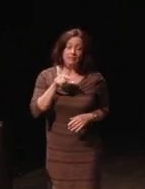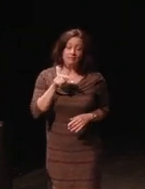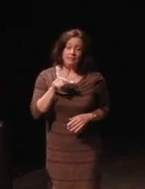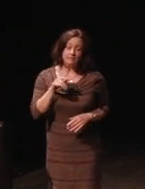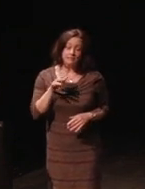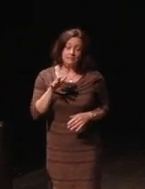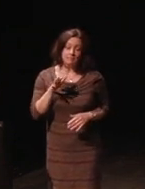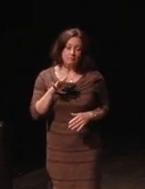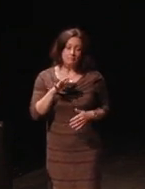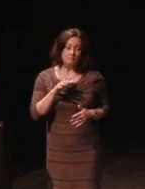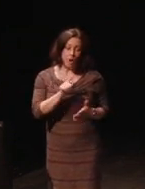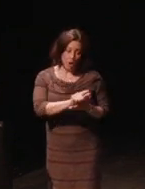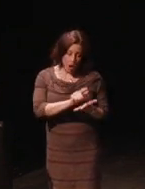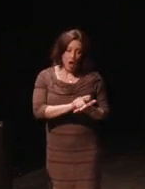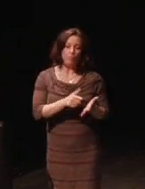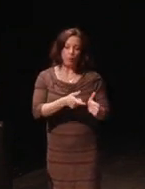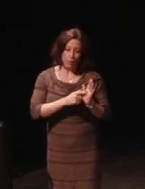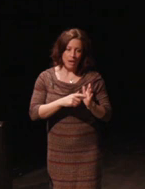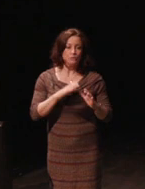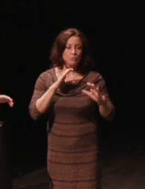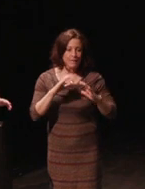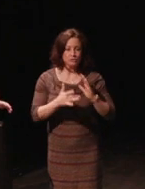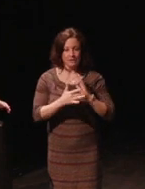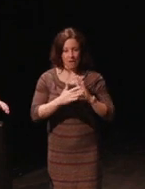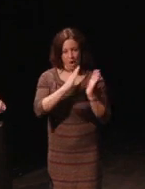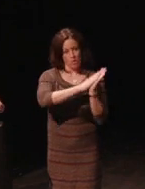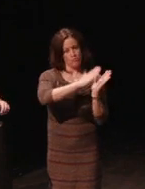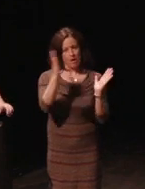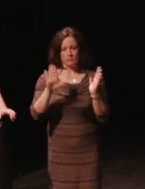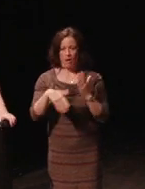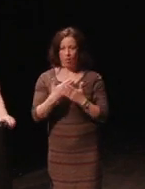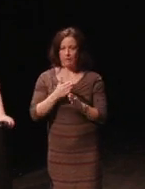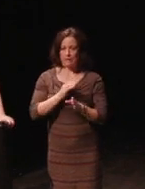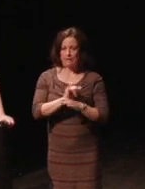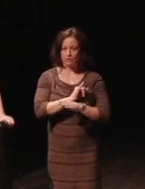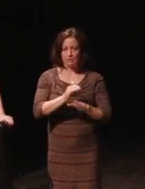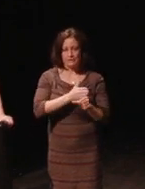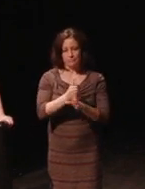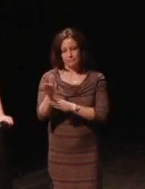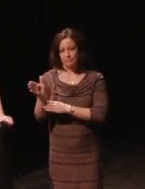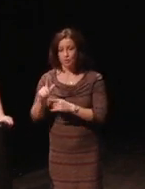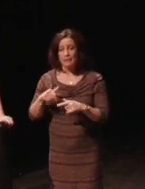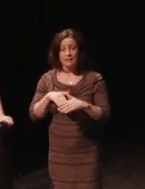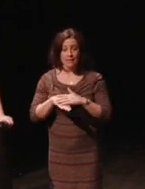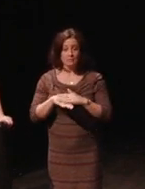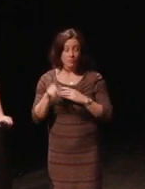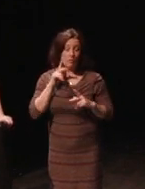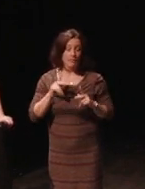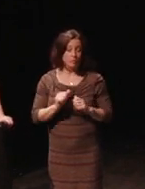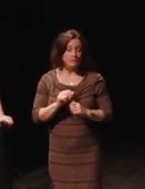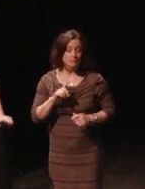that requires communications technology across all industries to be accessible to people with disabilities.